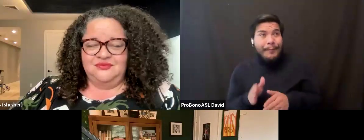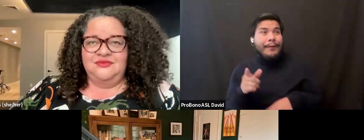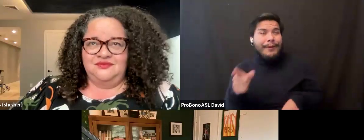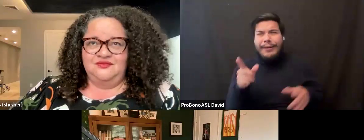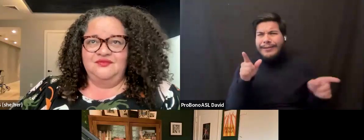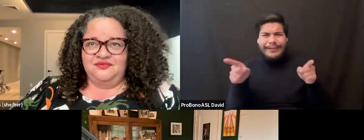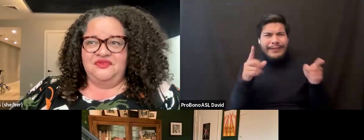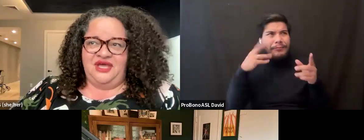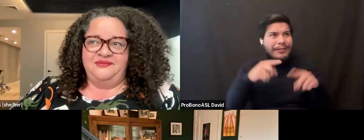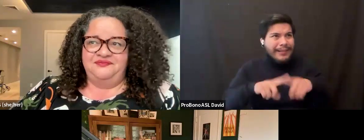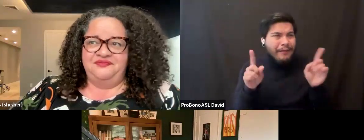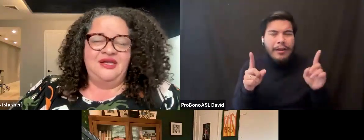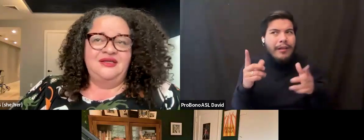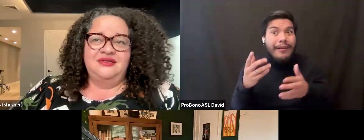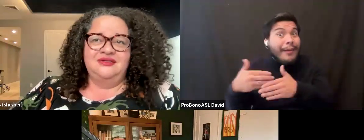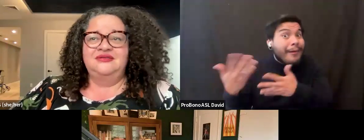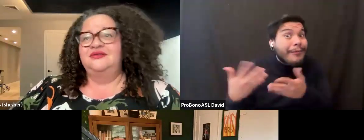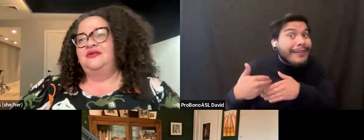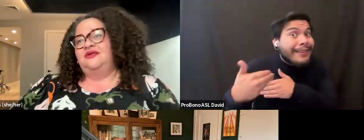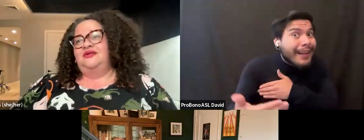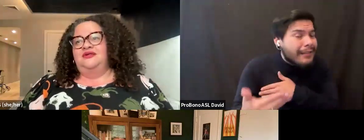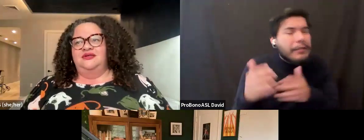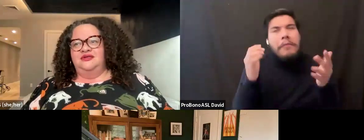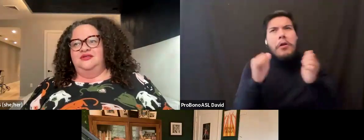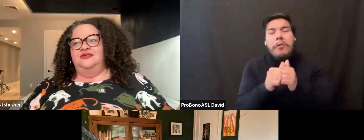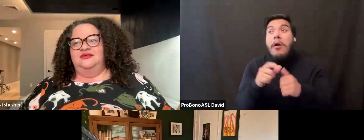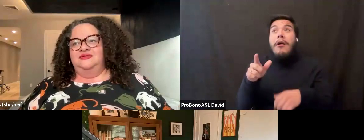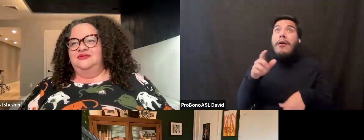What next? Right? Rather than litigating fat people are new, fat people are old,